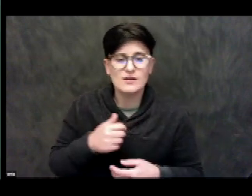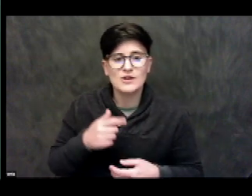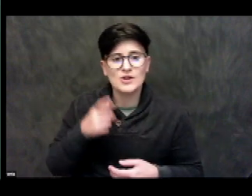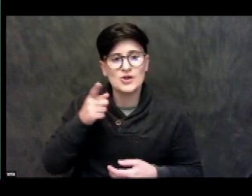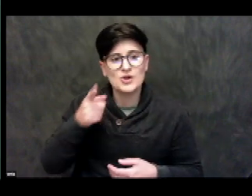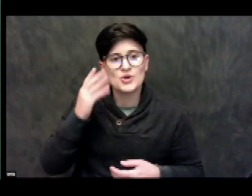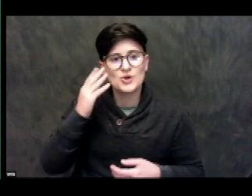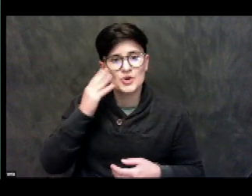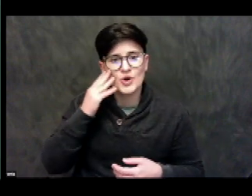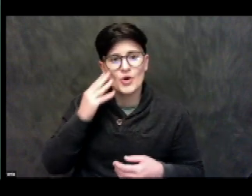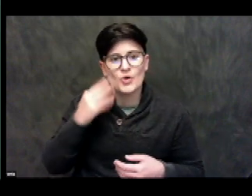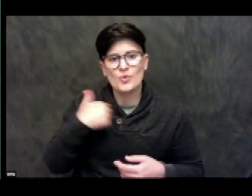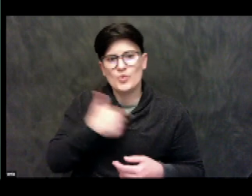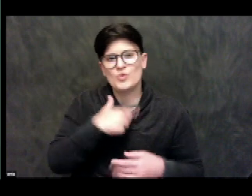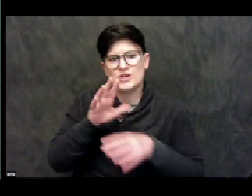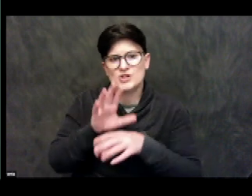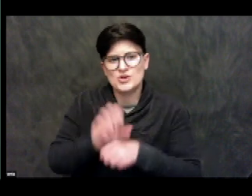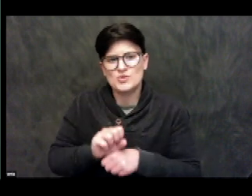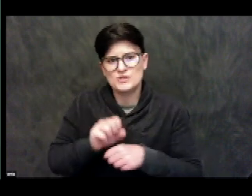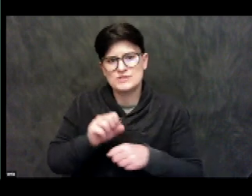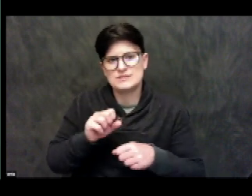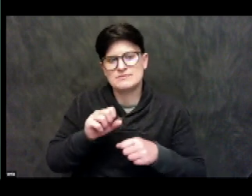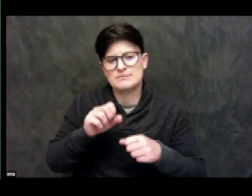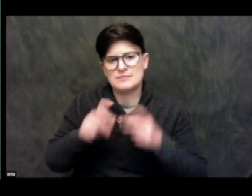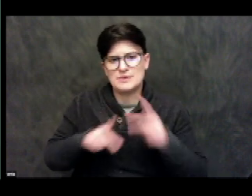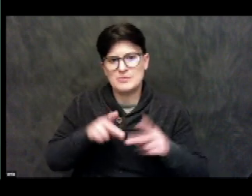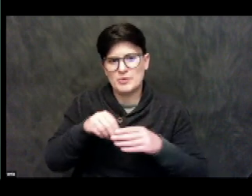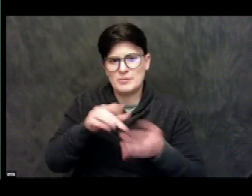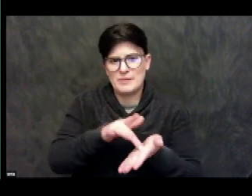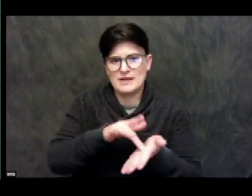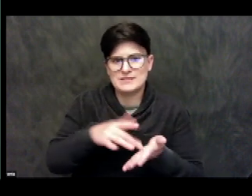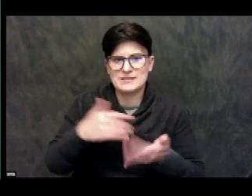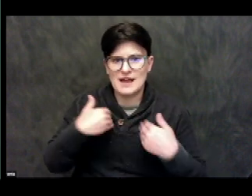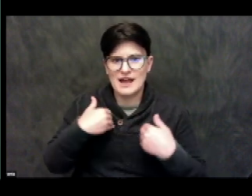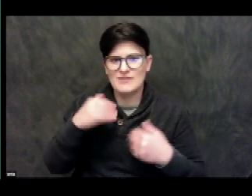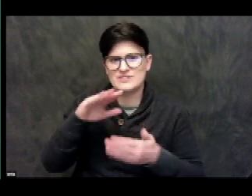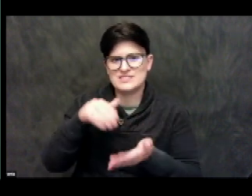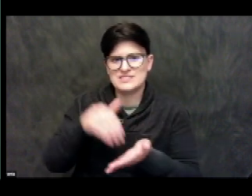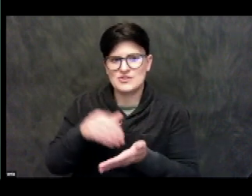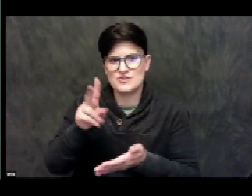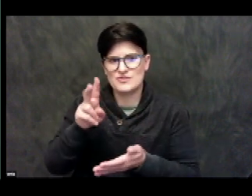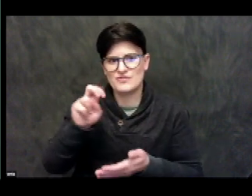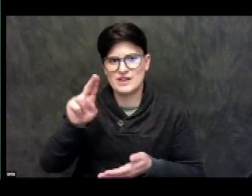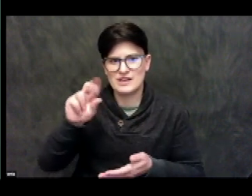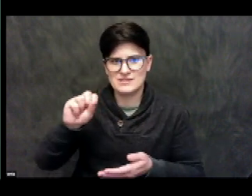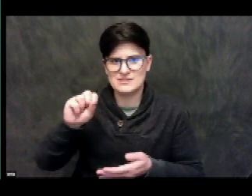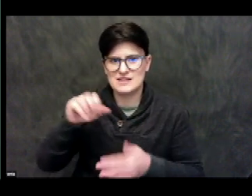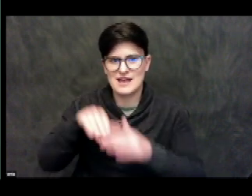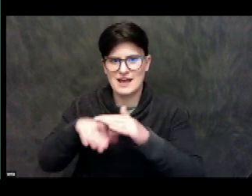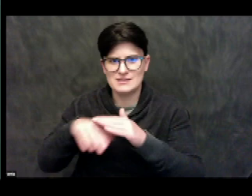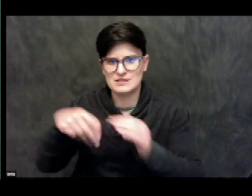central venous access ports for chemotherapy. Other conditions, imagine coming to a doctor's office and people not knowing